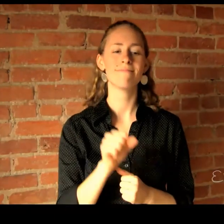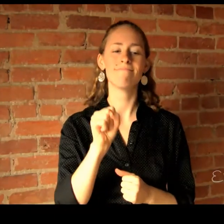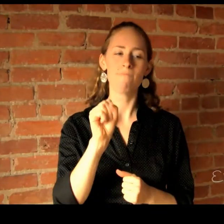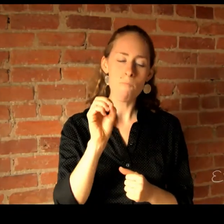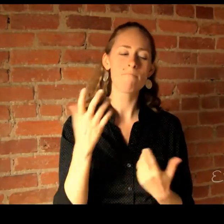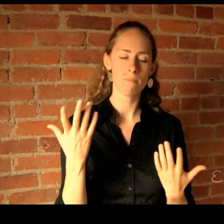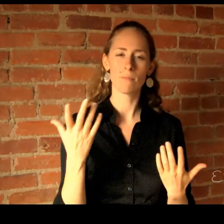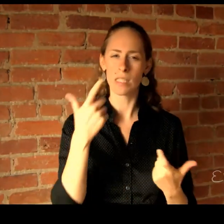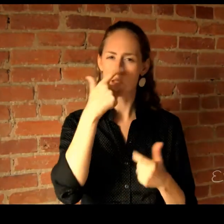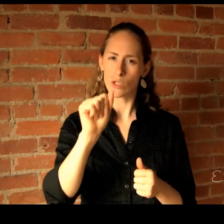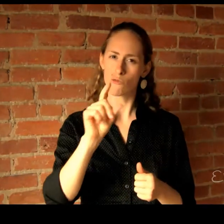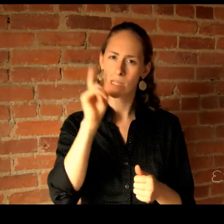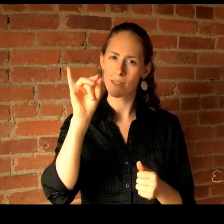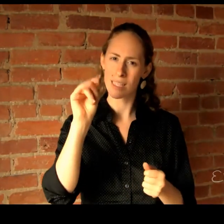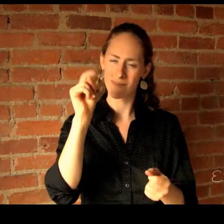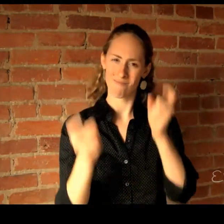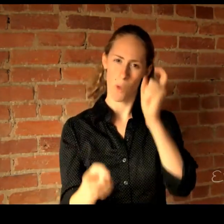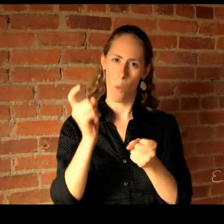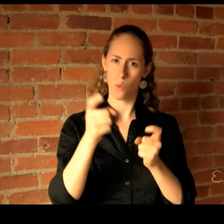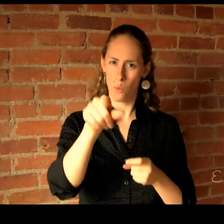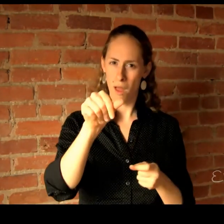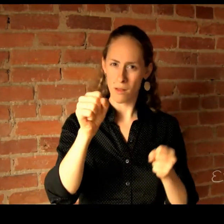It is interesting how literature can mold you as a person. Think about this: with a different culture somewhere